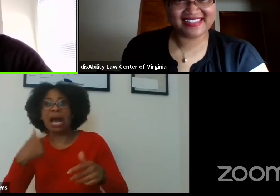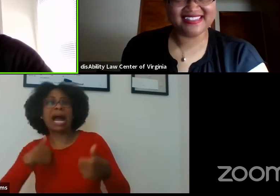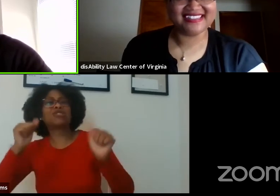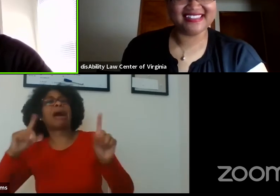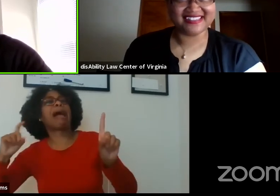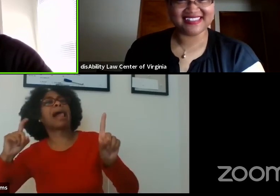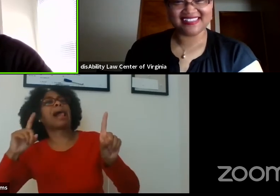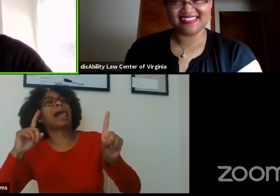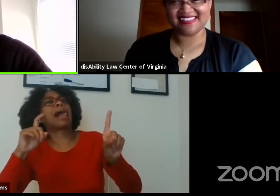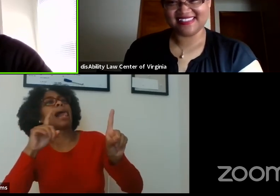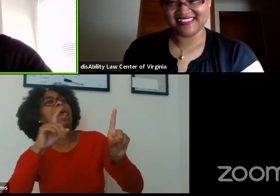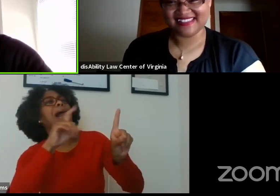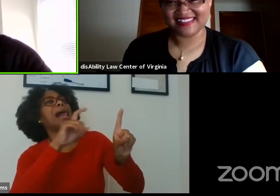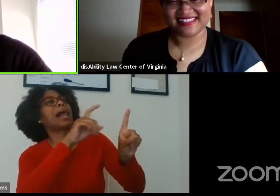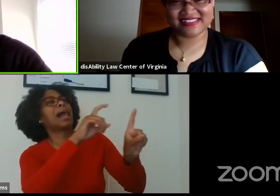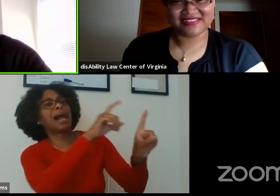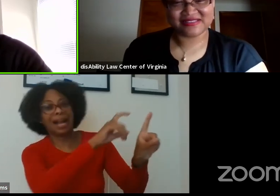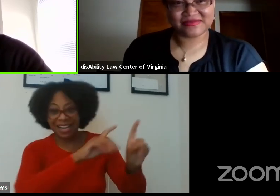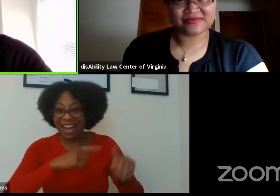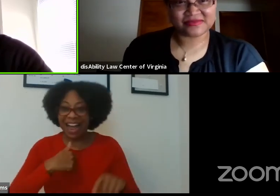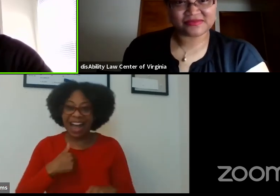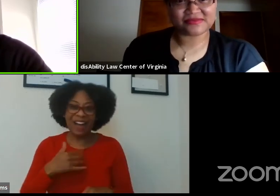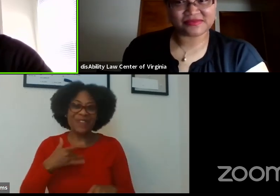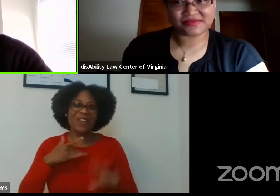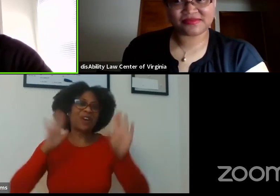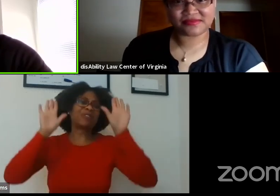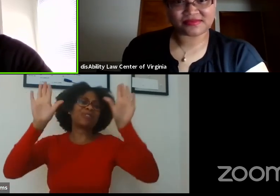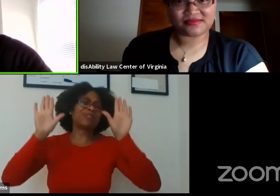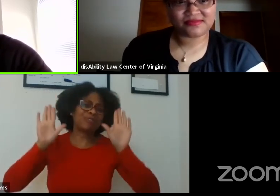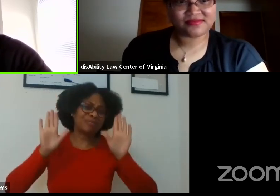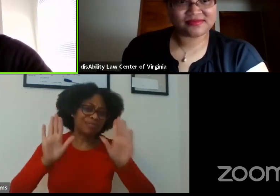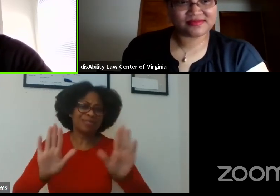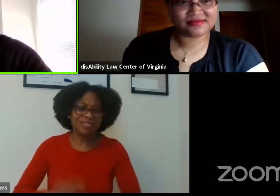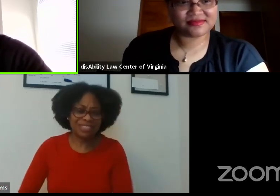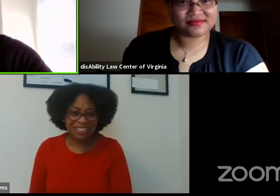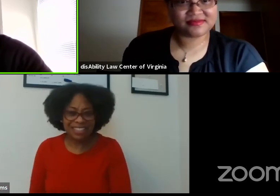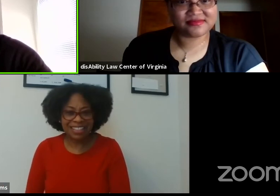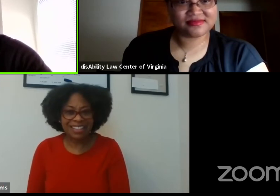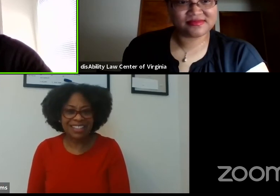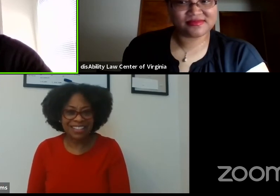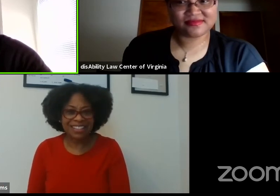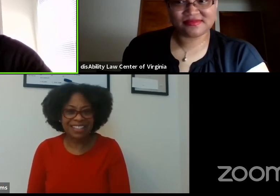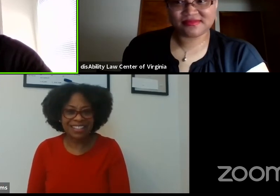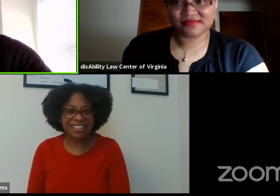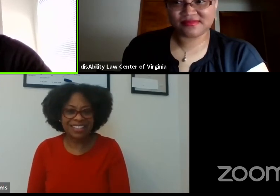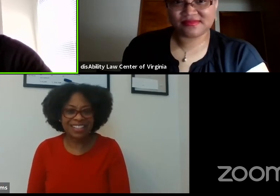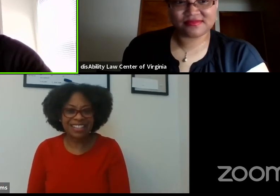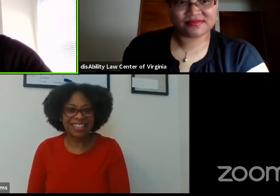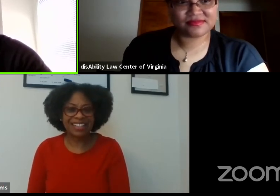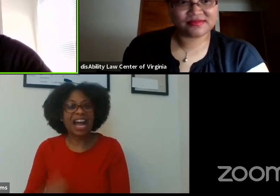Oh, my God, that is the greatest feeling in the world. So I think that's how you should deal with people.